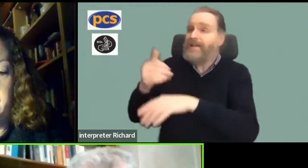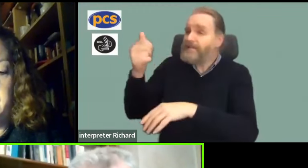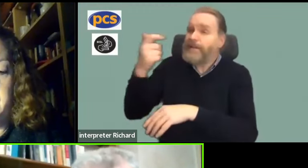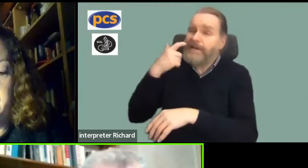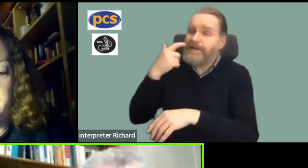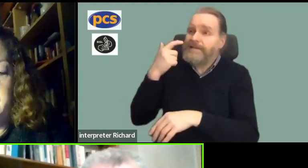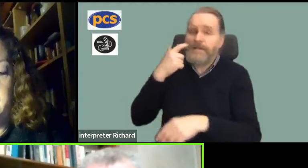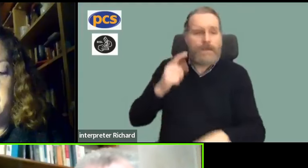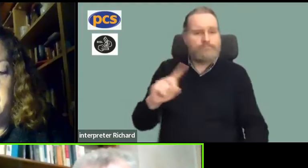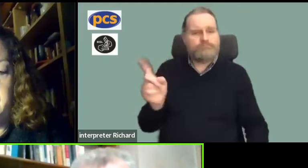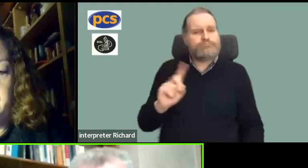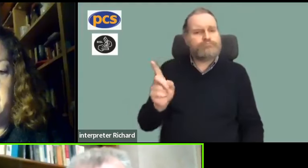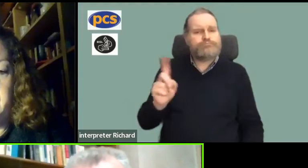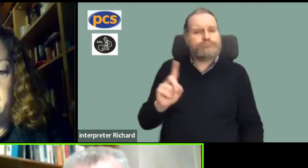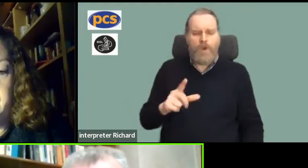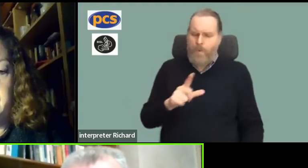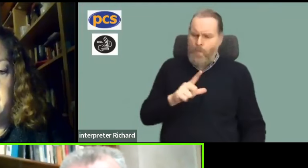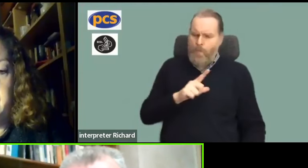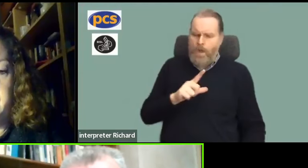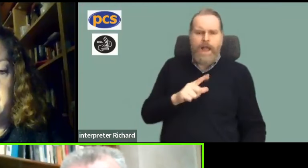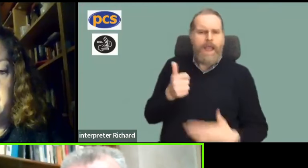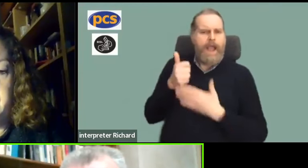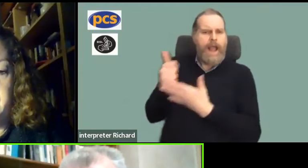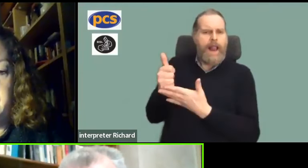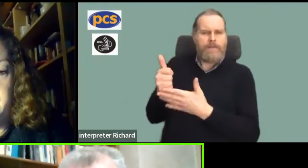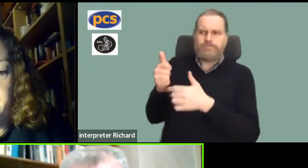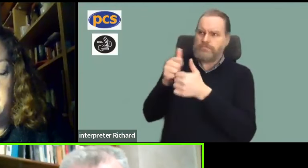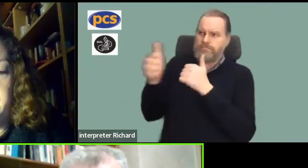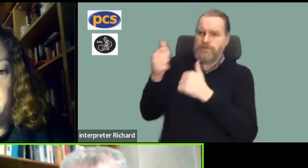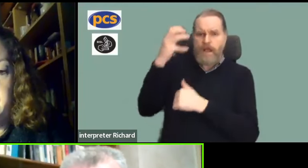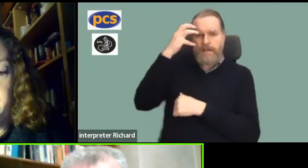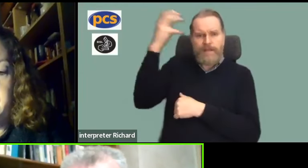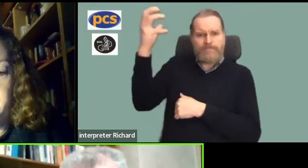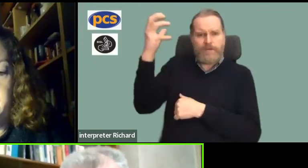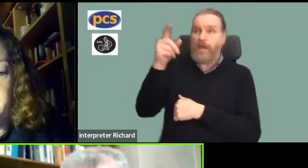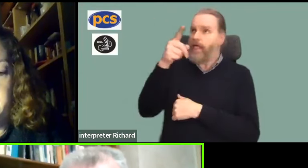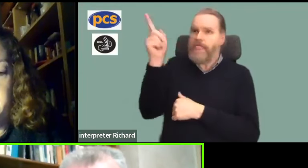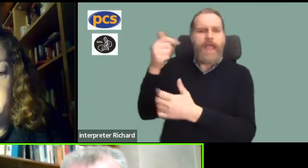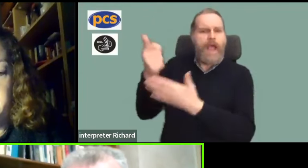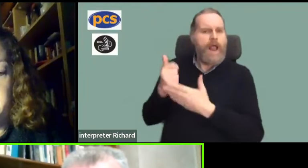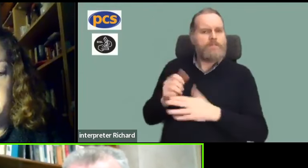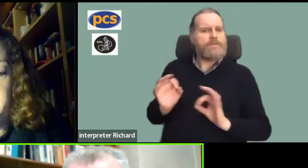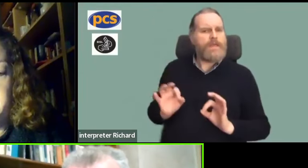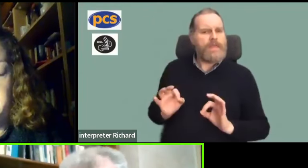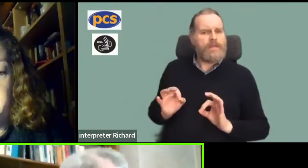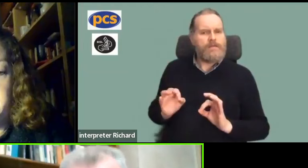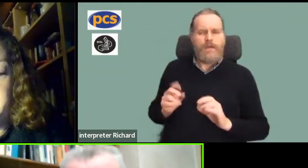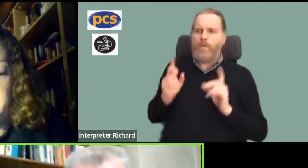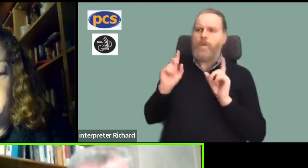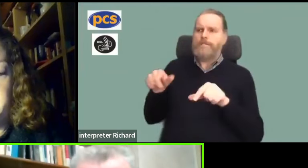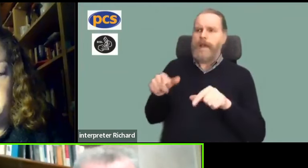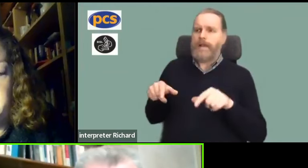that is is is helping the employer out at this particular point, and at this particular point. And then, if people are then, if people are asked to do